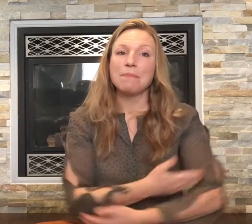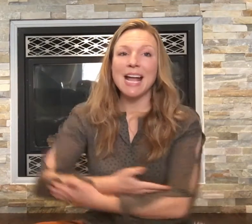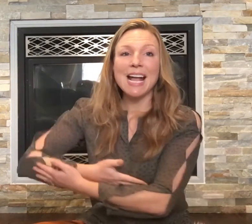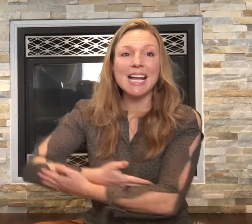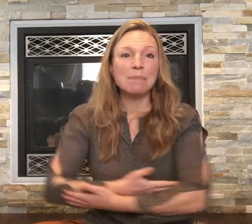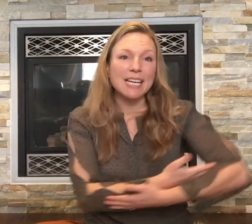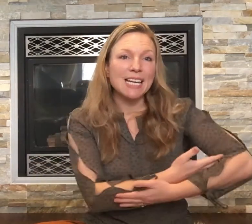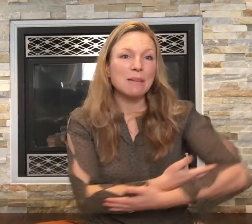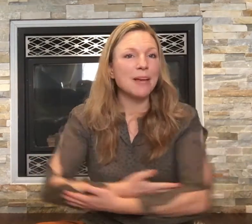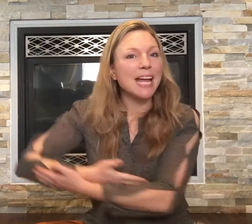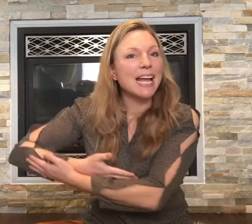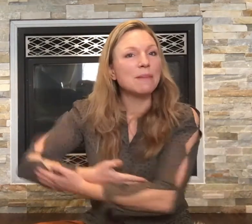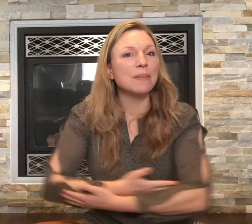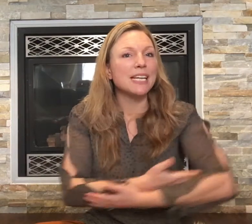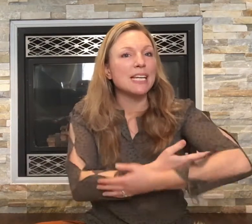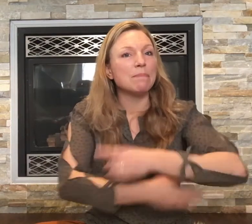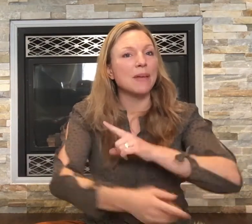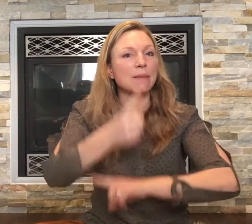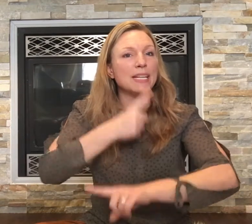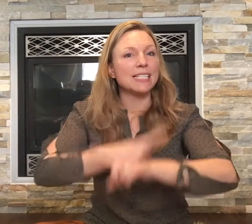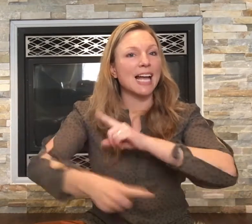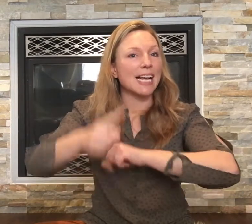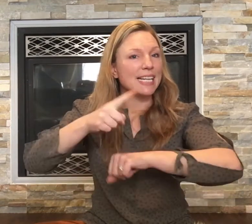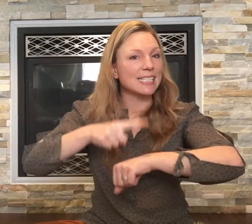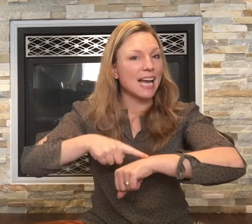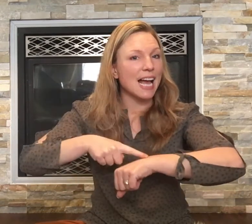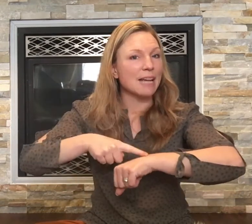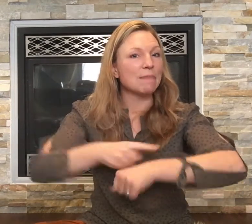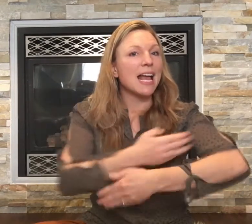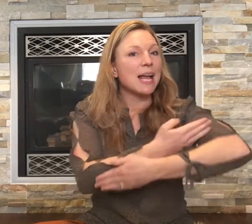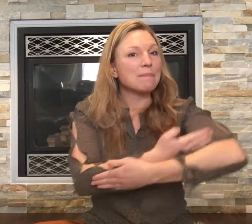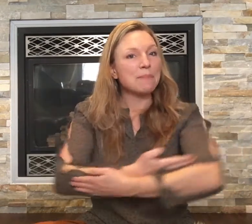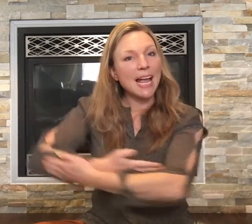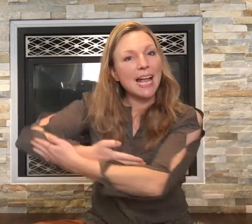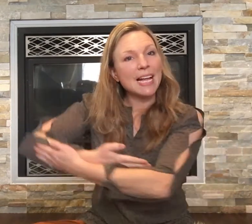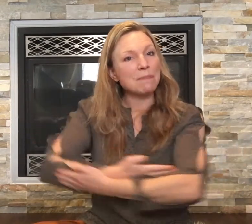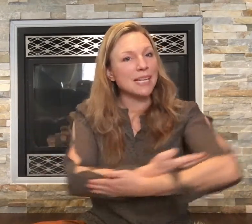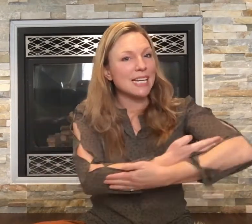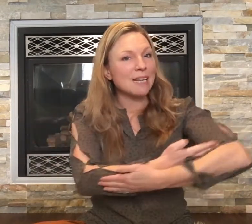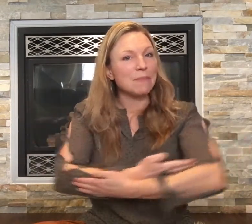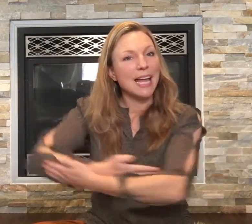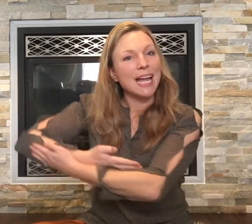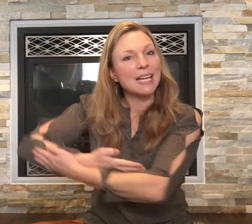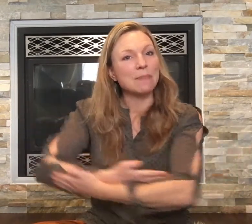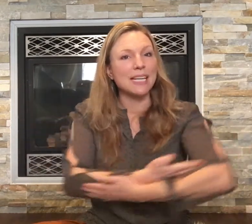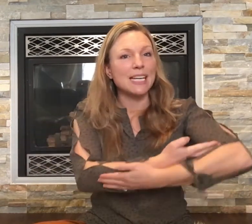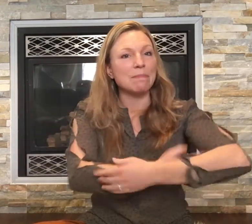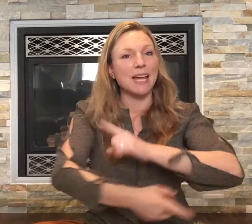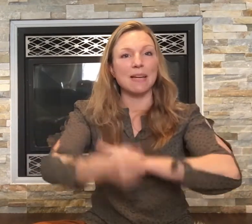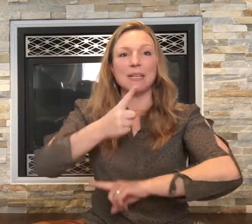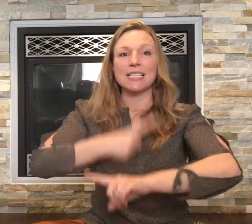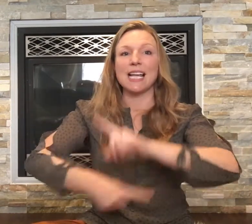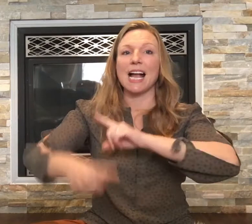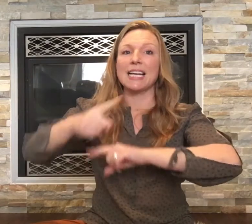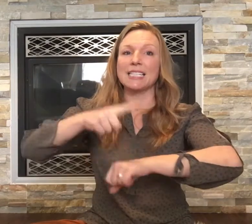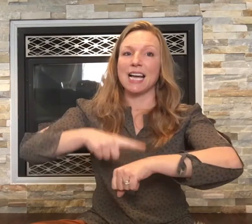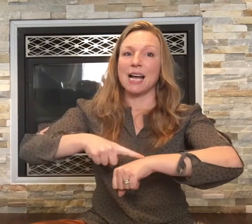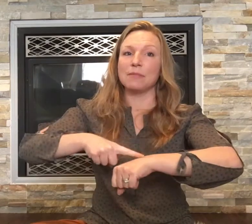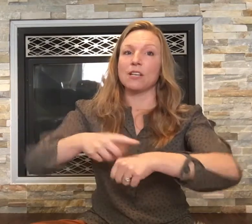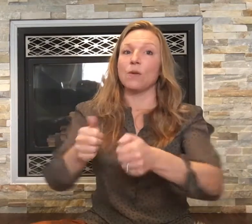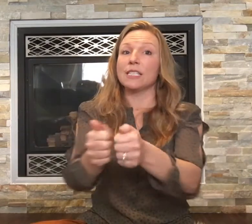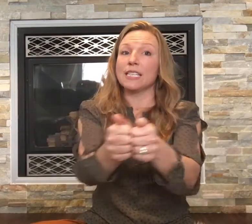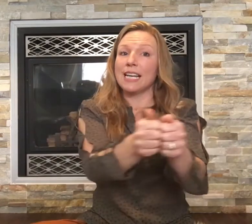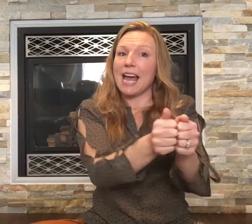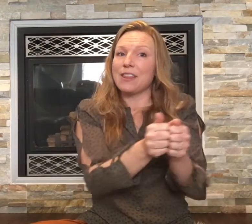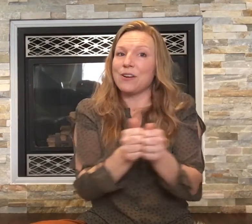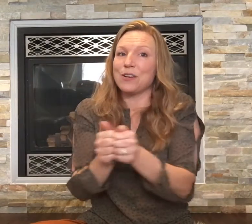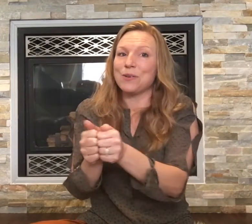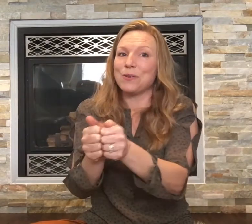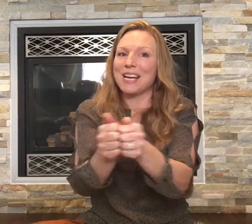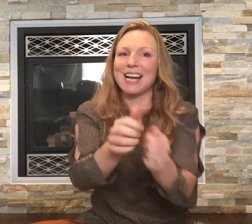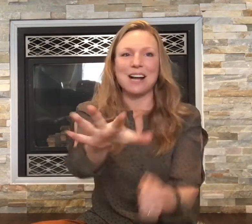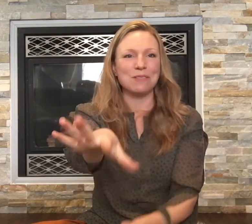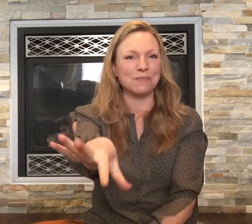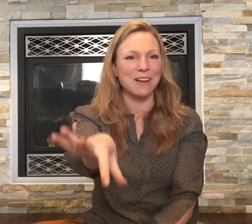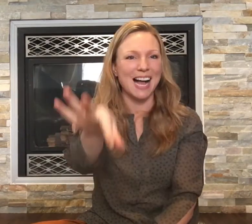BABY, BABY, BABY SIGNING TIME. BABY, BABY, BABY SIGNING TIME. TOGETHER, you and I will FIND,